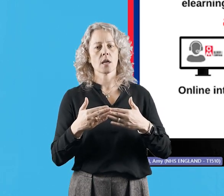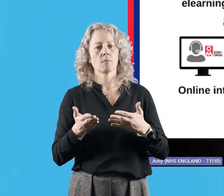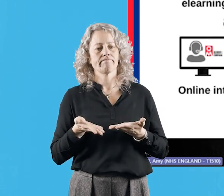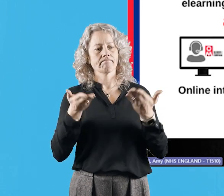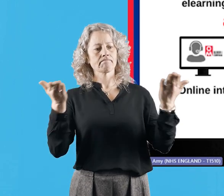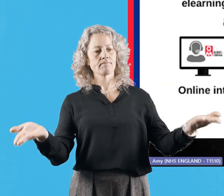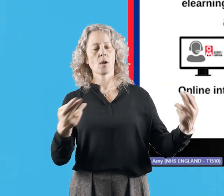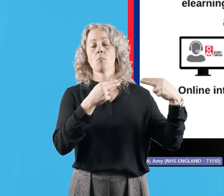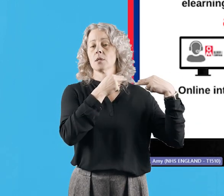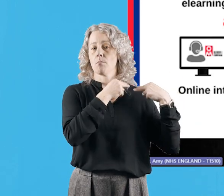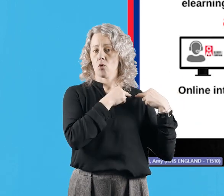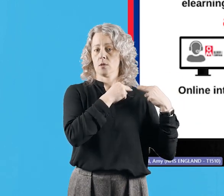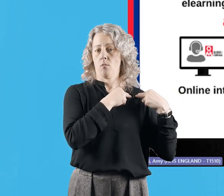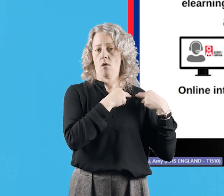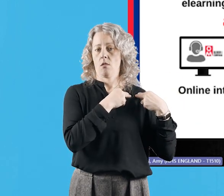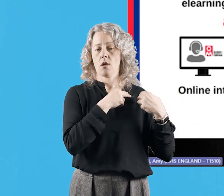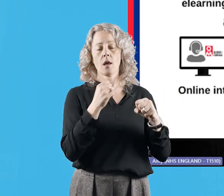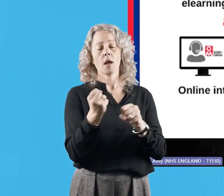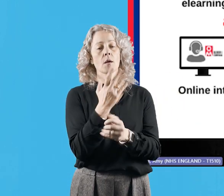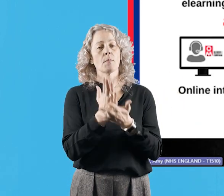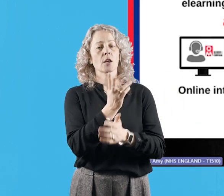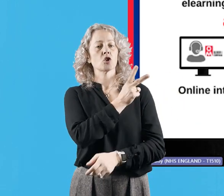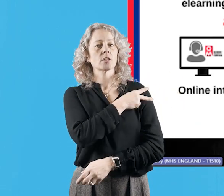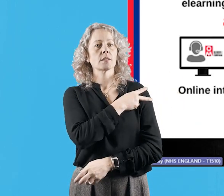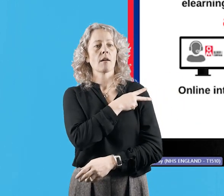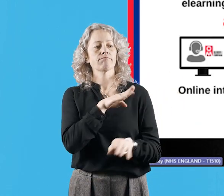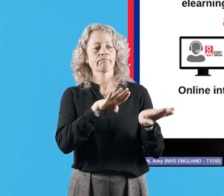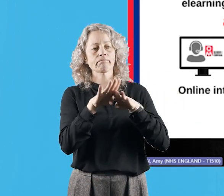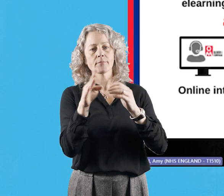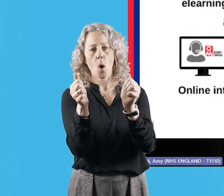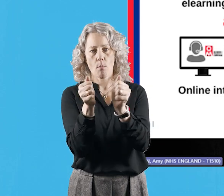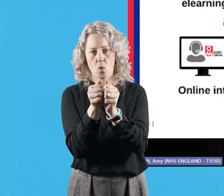and they need to be accountable for that and make sure their staff are trained appropriately.